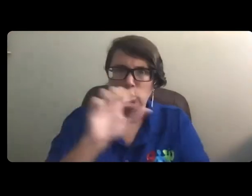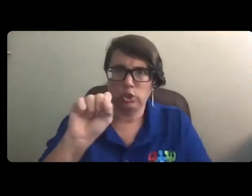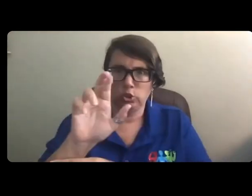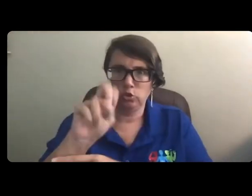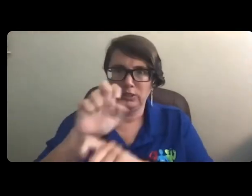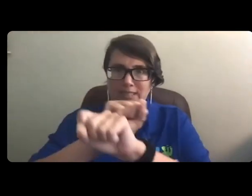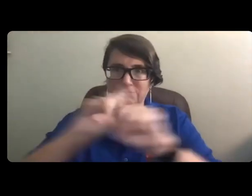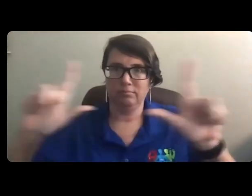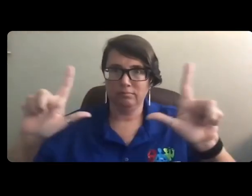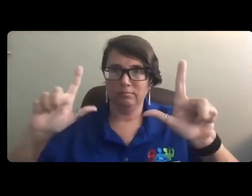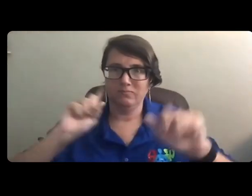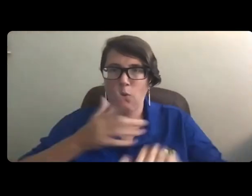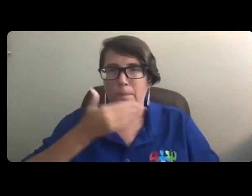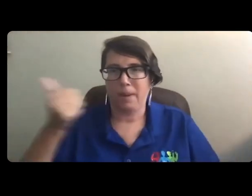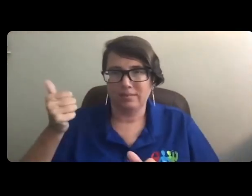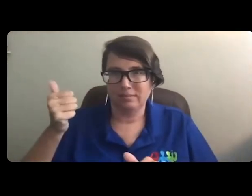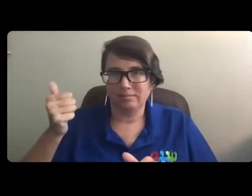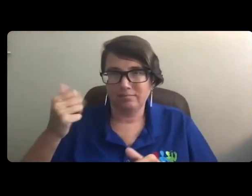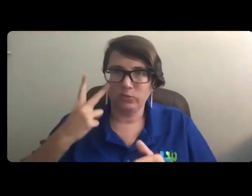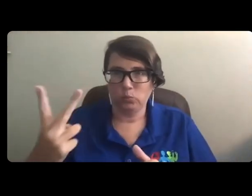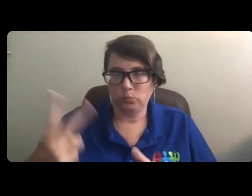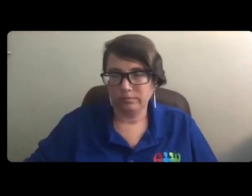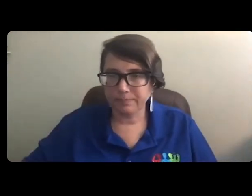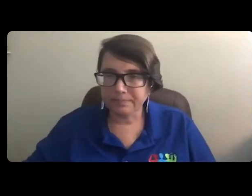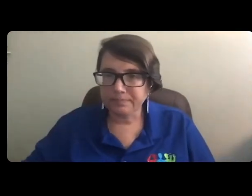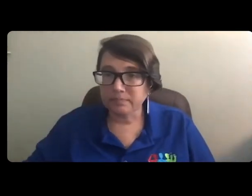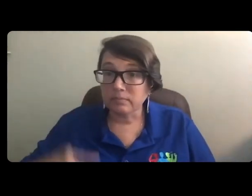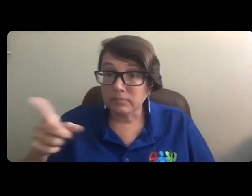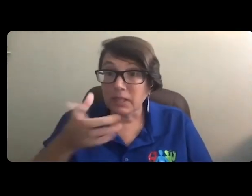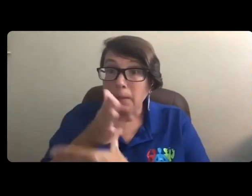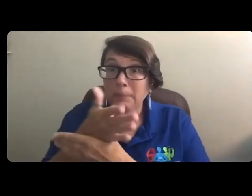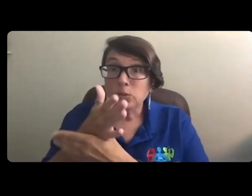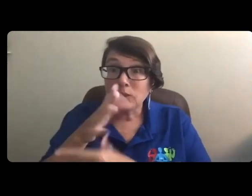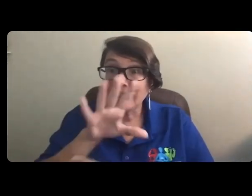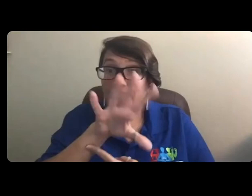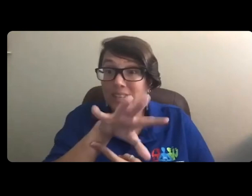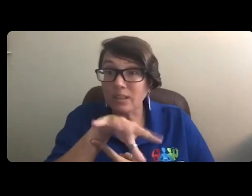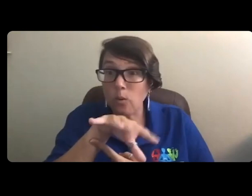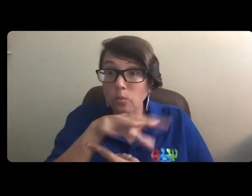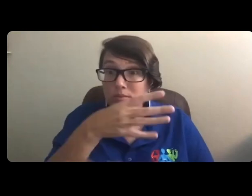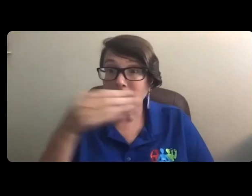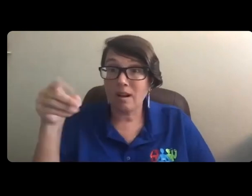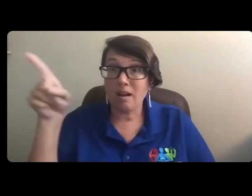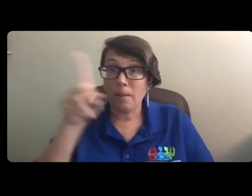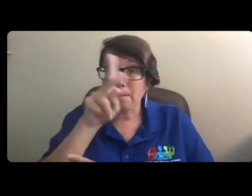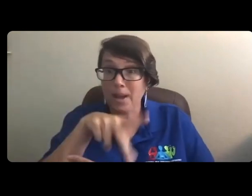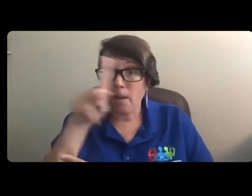using the latest version. It is best viewed in full screen.